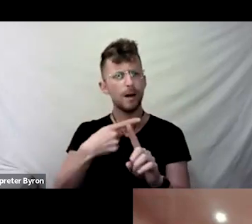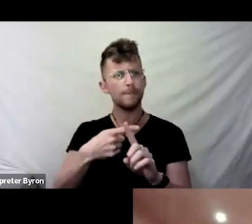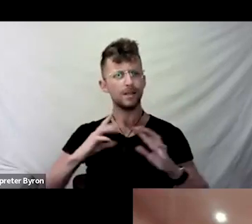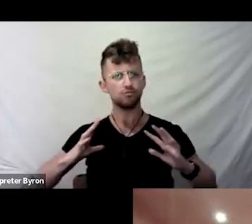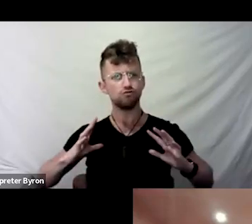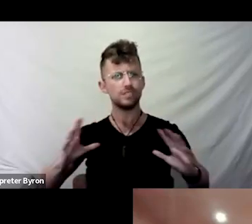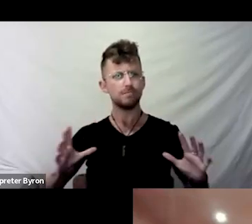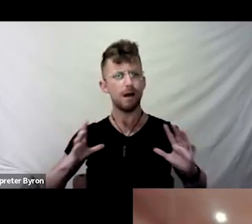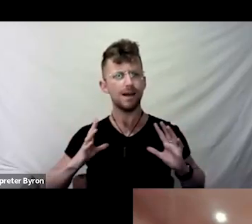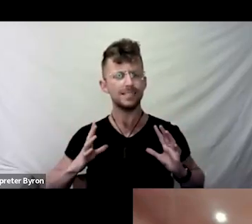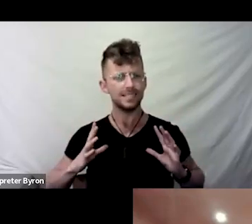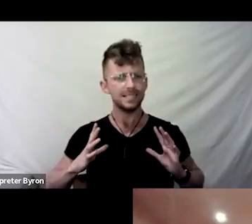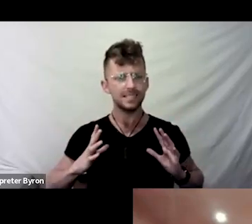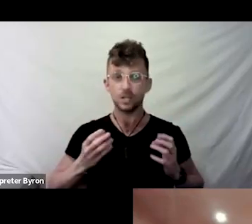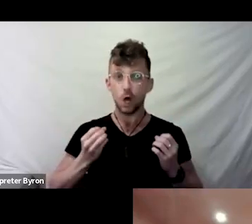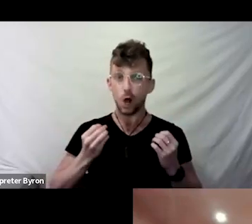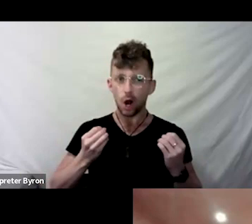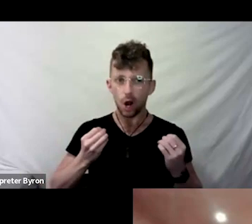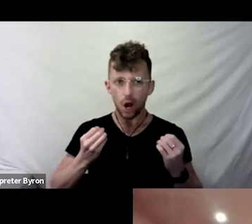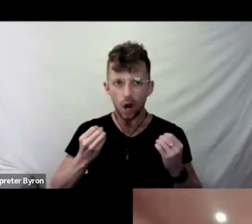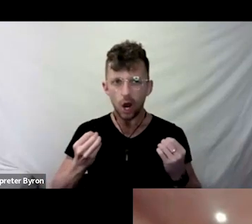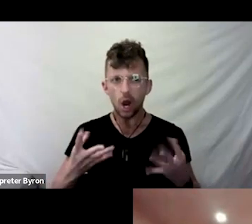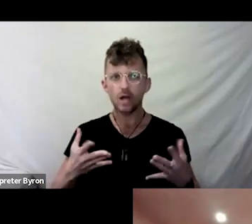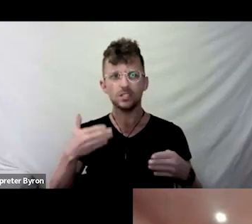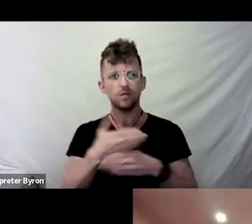We’re spending a lot of time doing advocacy around Carer Support.